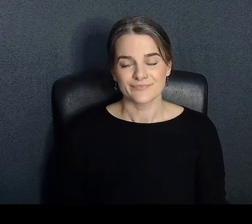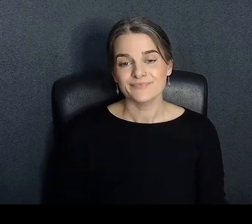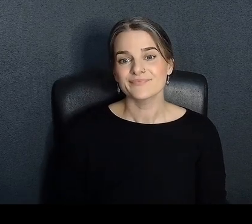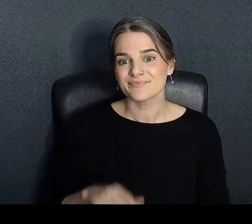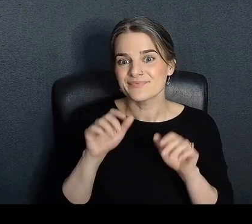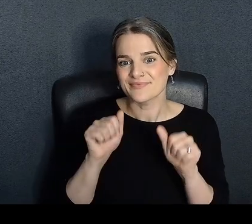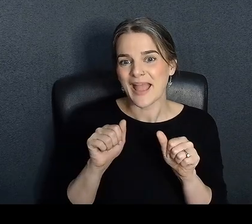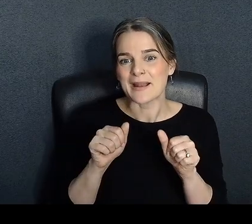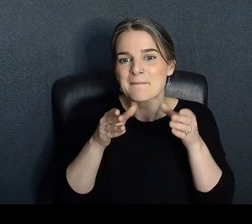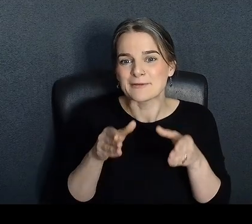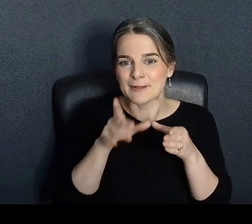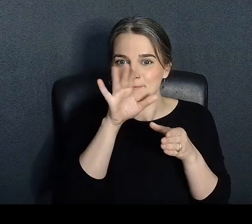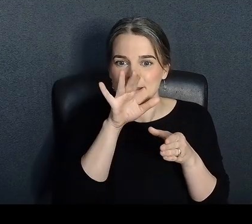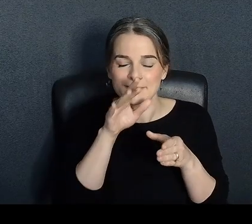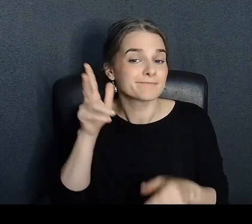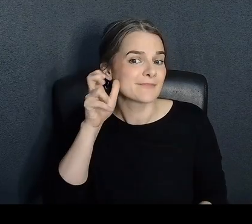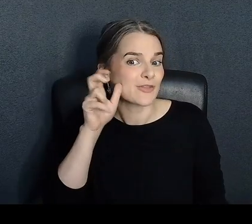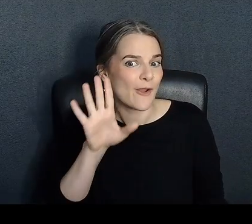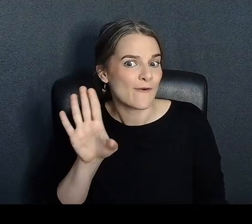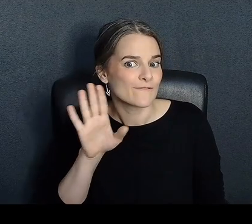So basically someone would pick up that handset